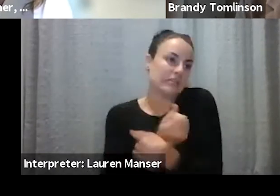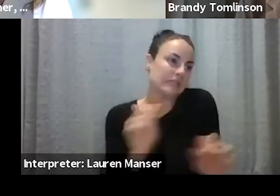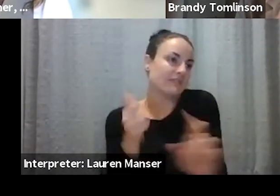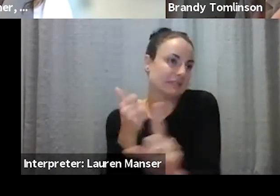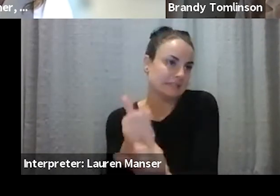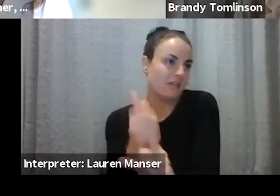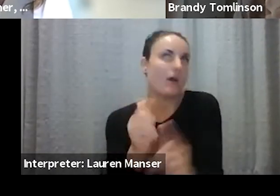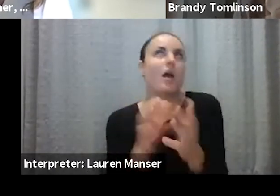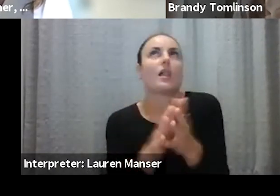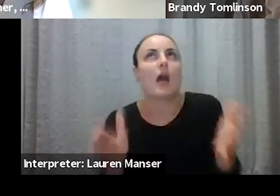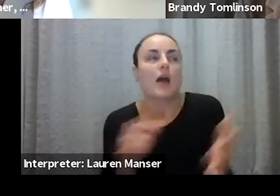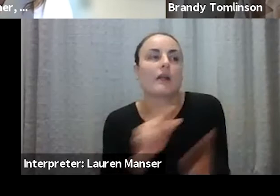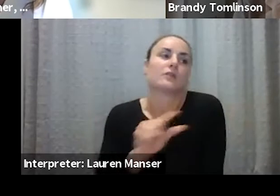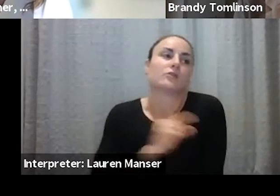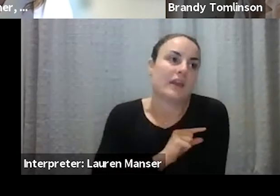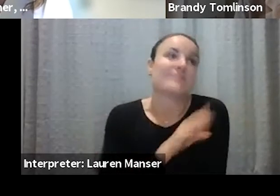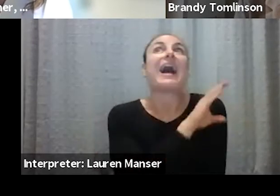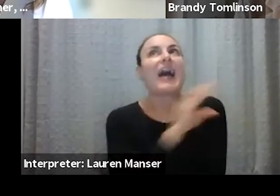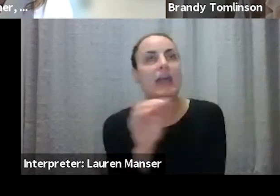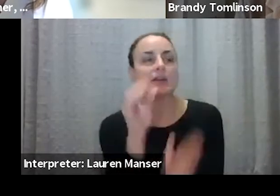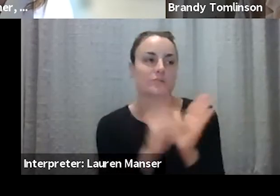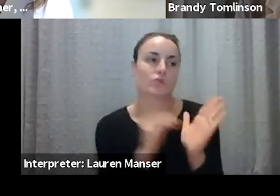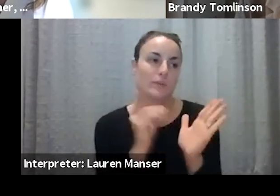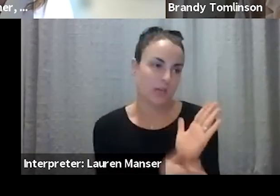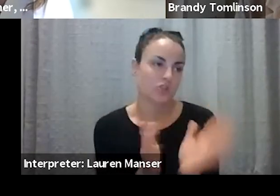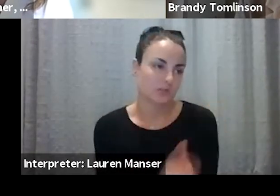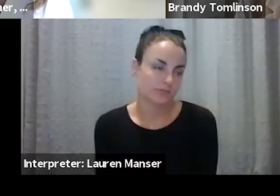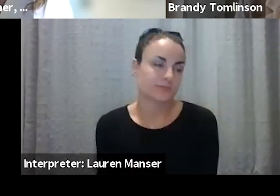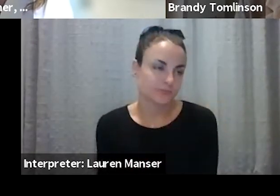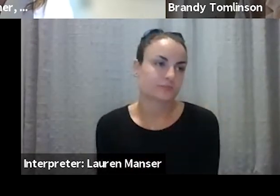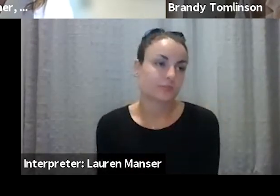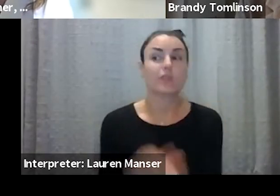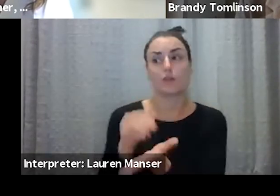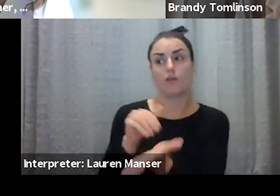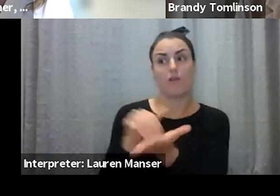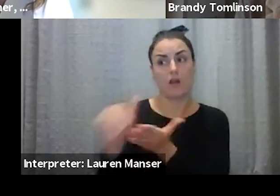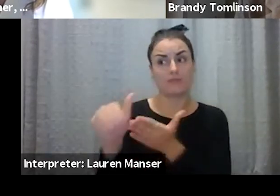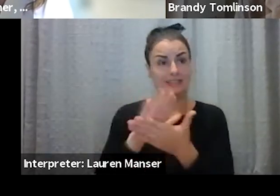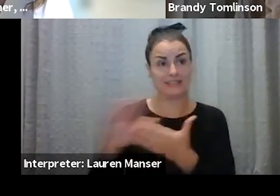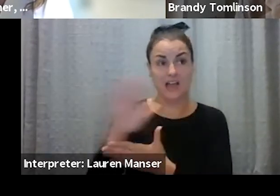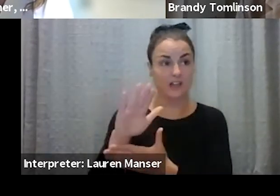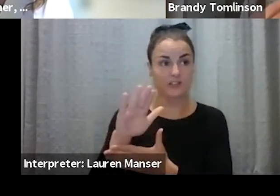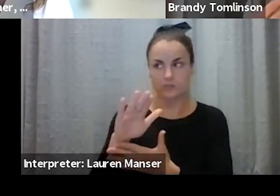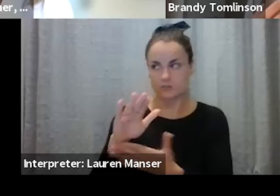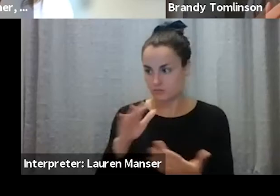and a lot of discrimination, and a lot of times colleges, they don't even understand the difference between withdrawal